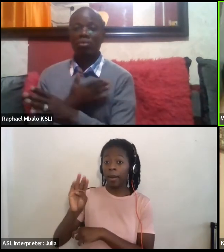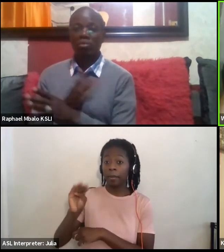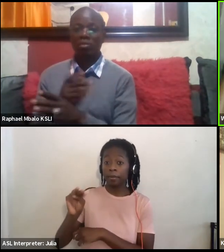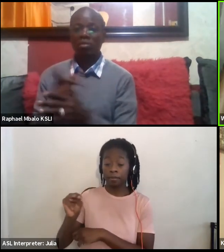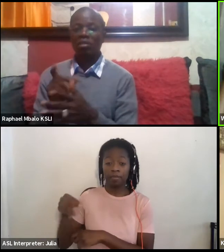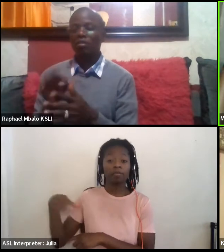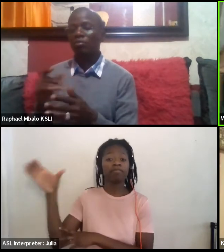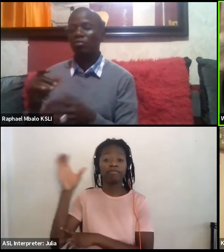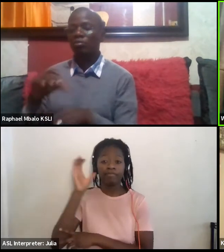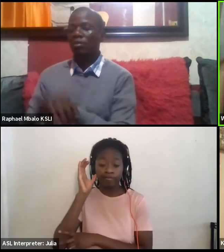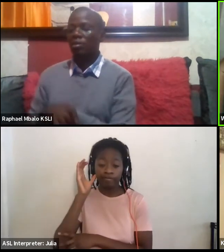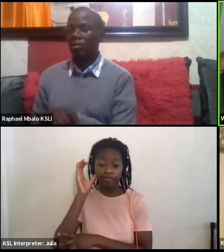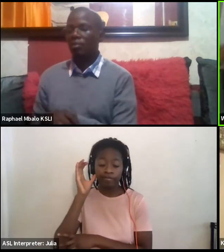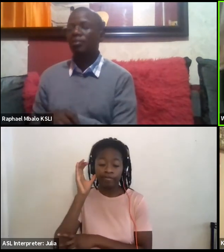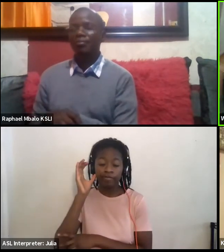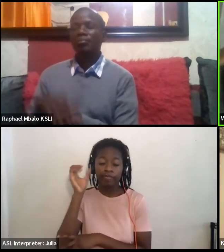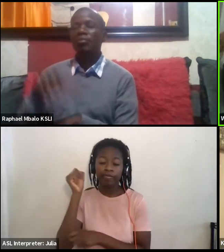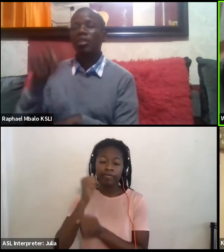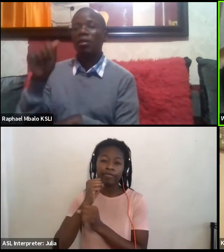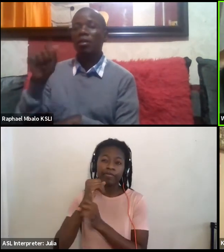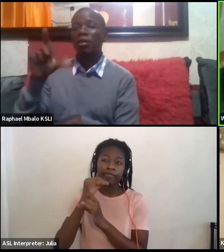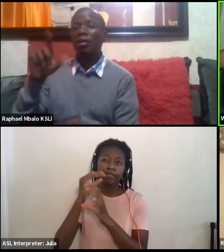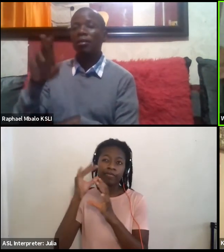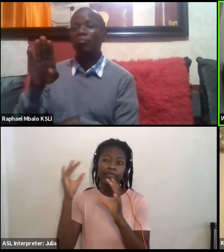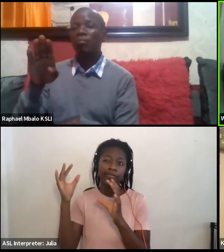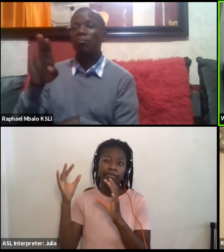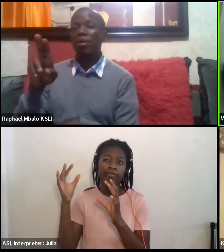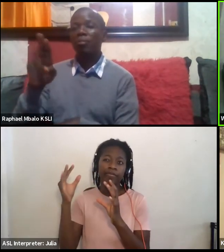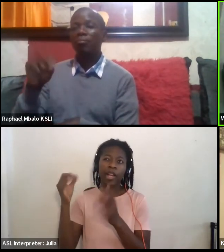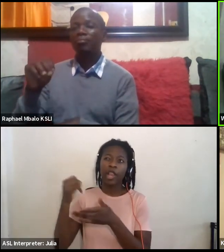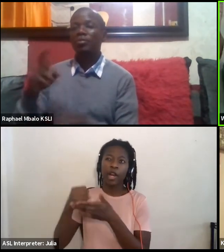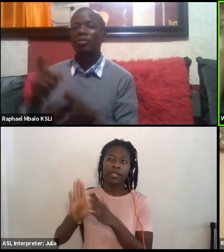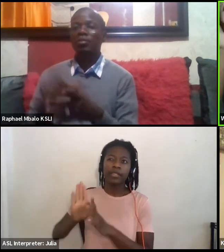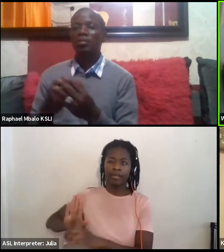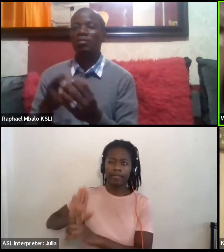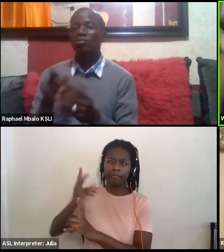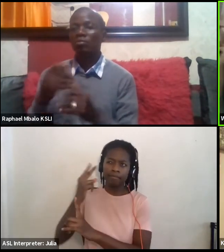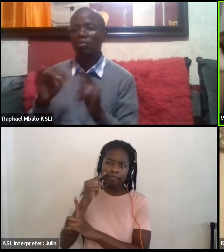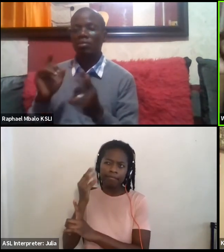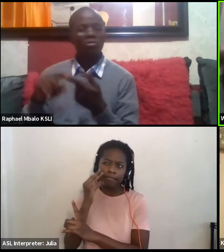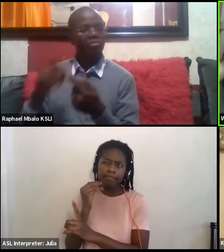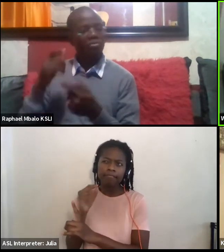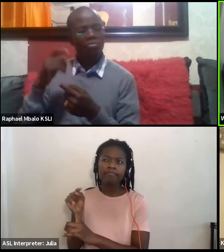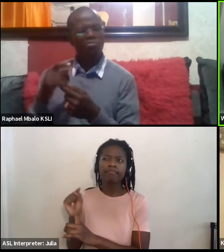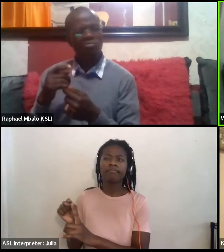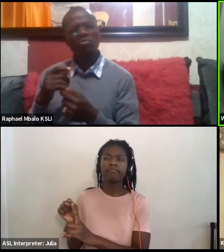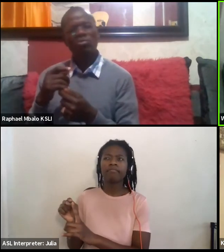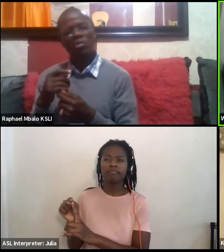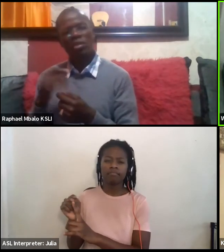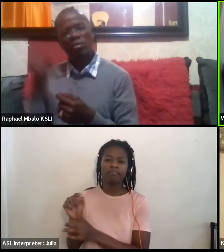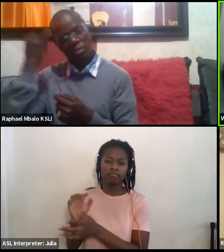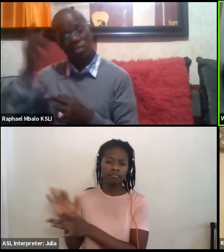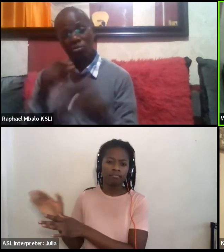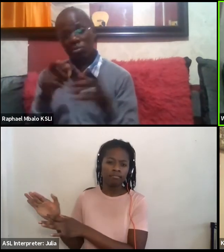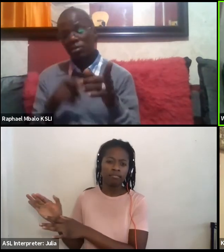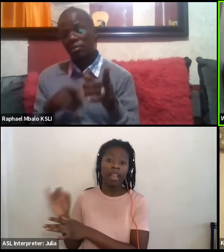and trying to envision what the artist is going through from song to song. That usually feeds me a lot.